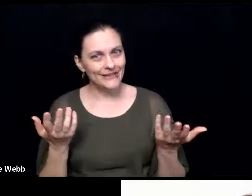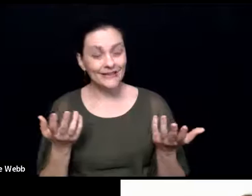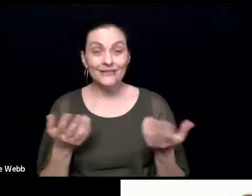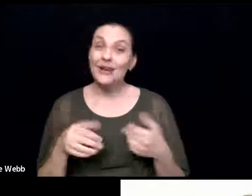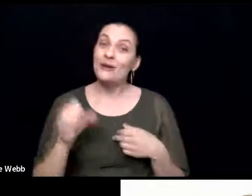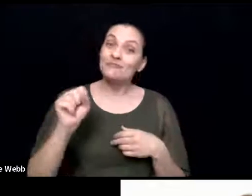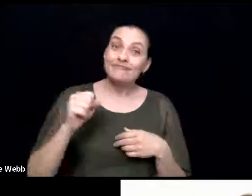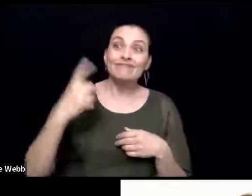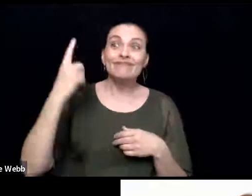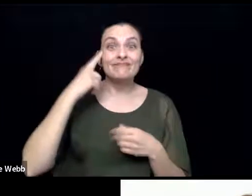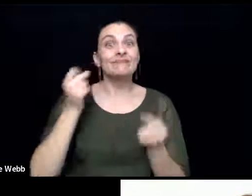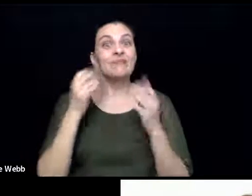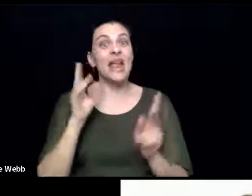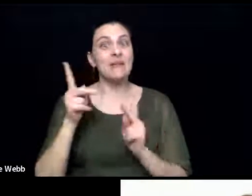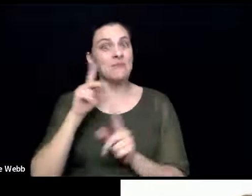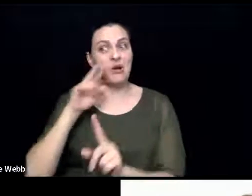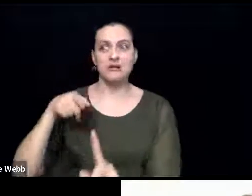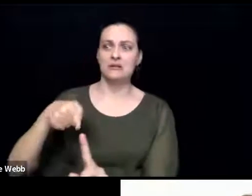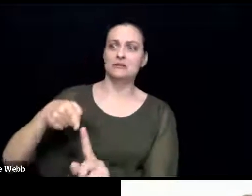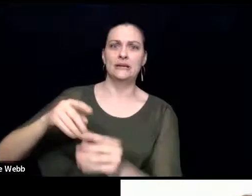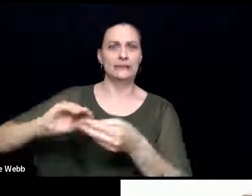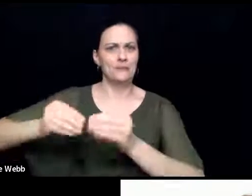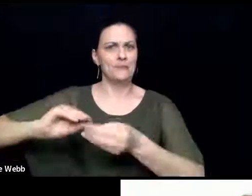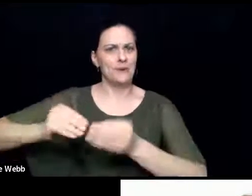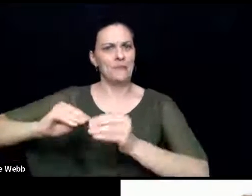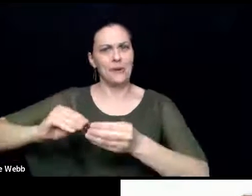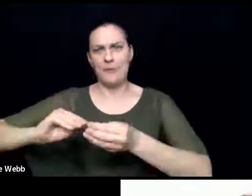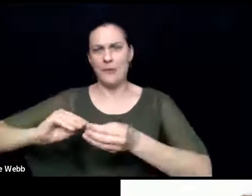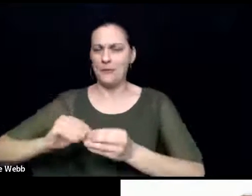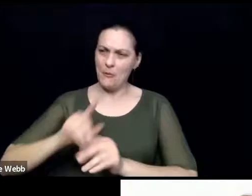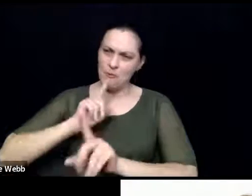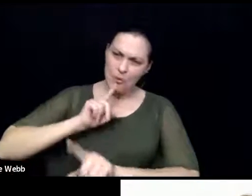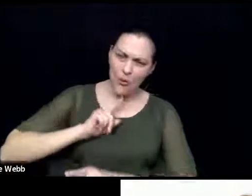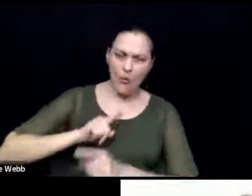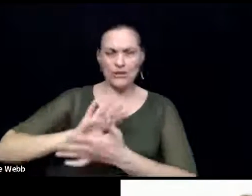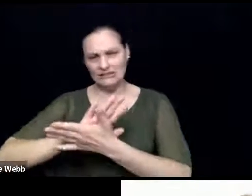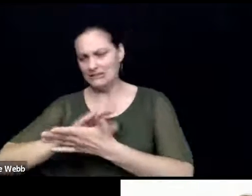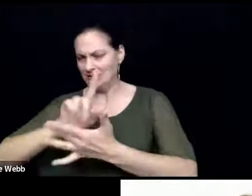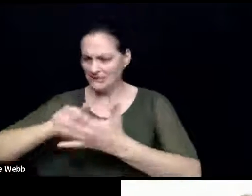numbers. It is like no, and the work is hard. I know part of the reason I go in;